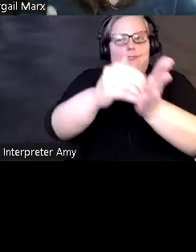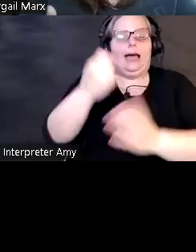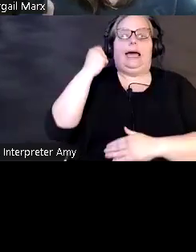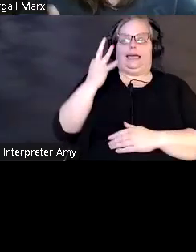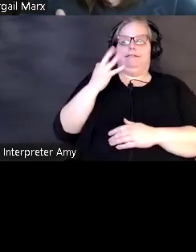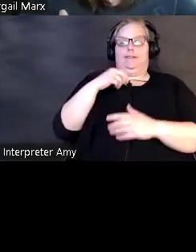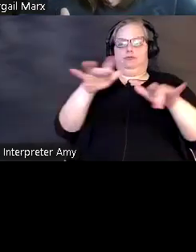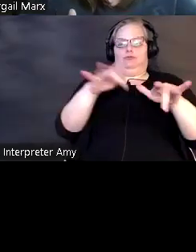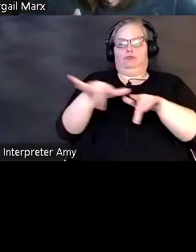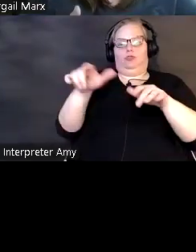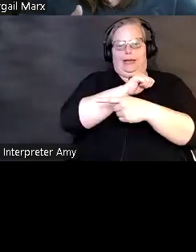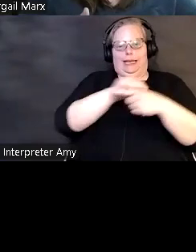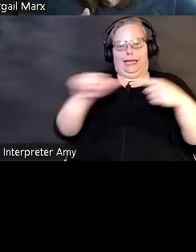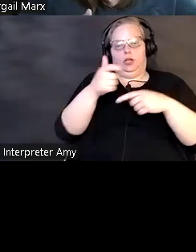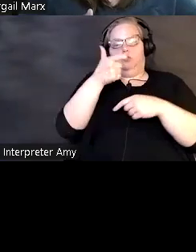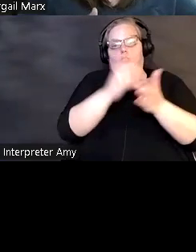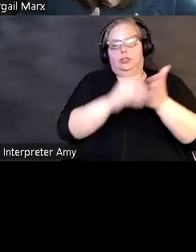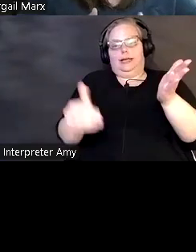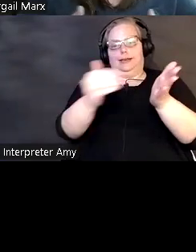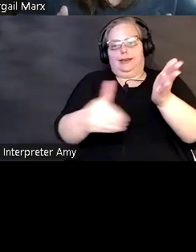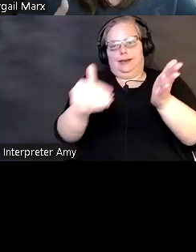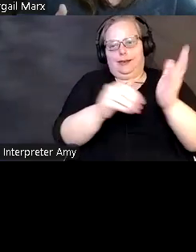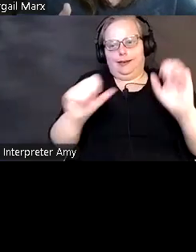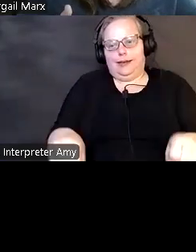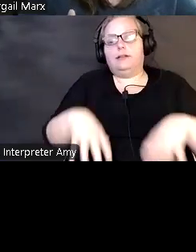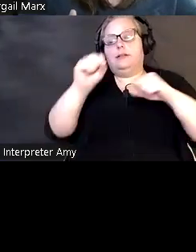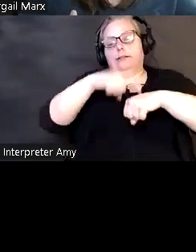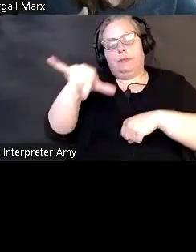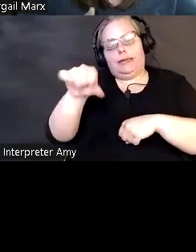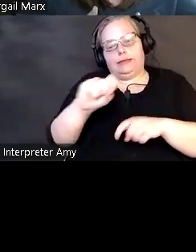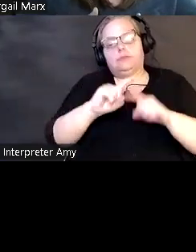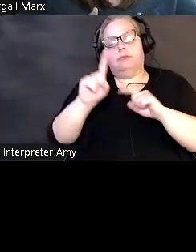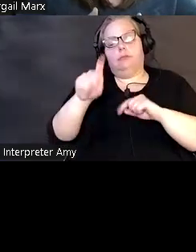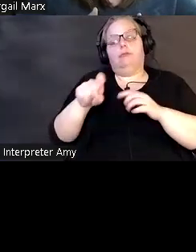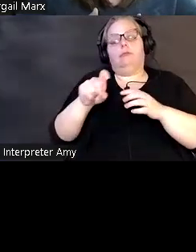Obviously it takes time and they have to designate that time to be able to do it, but